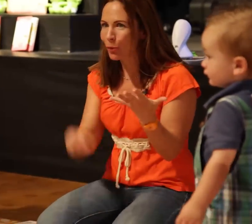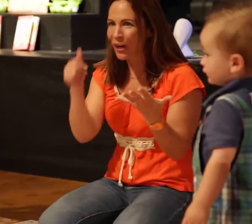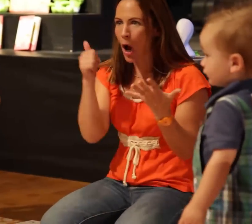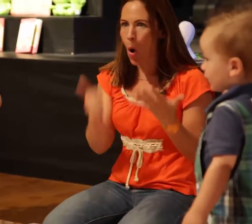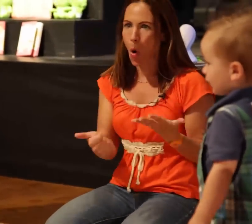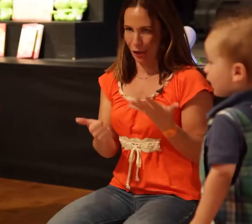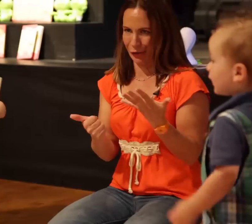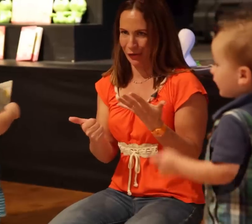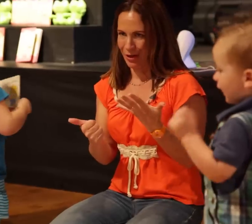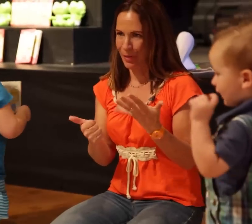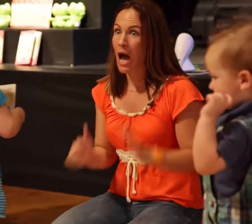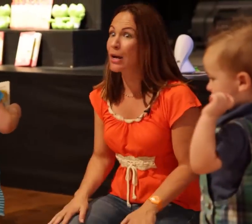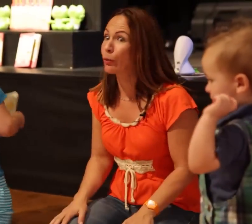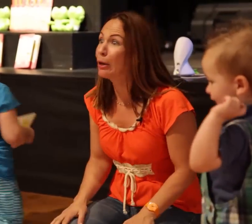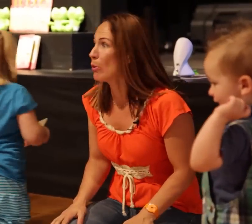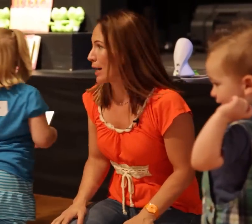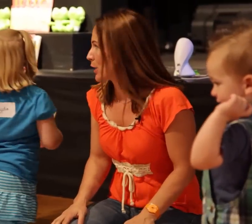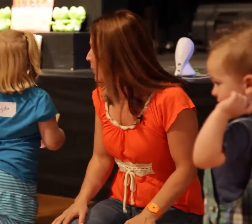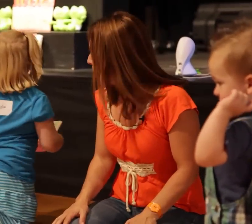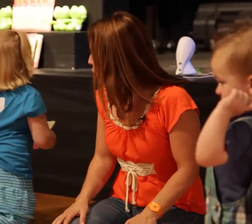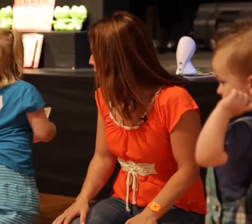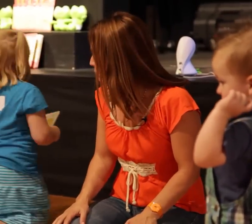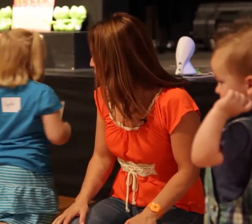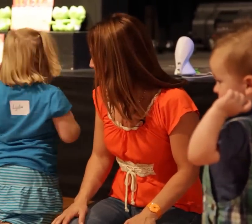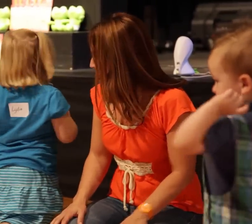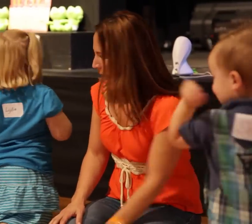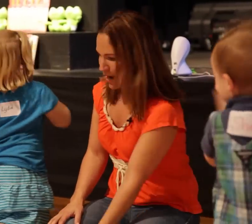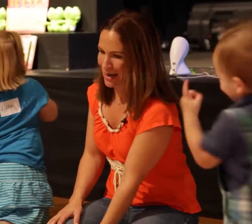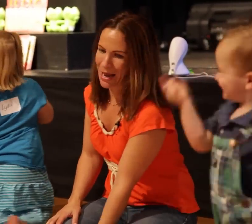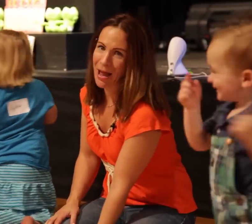or bring a horse. But not a real one! Can you imagine?